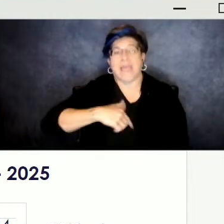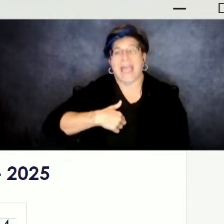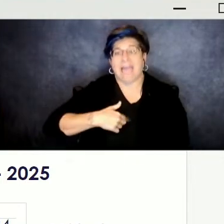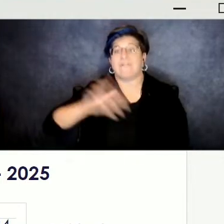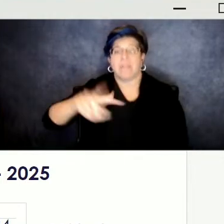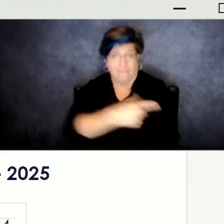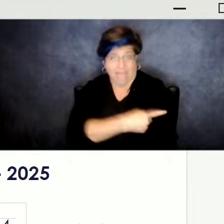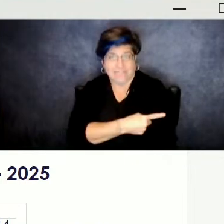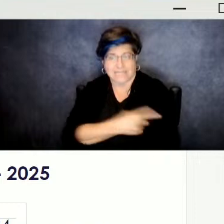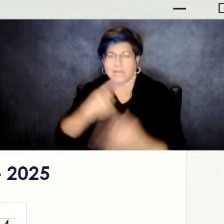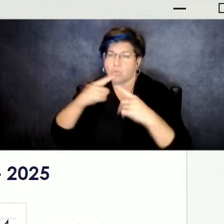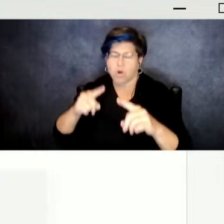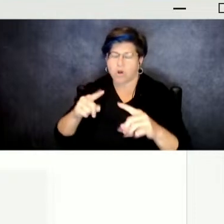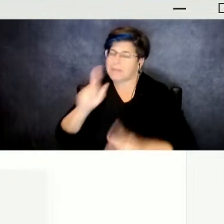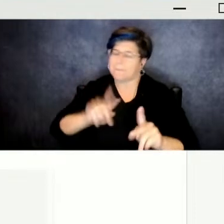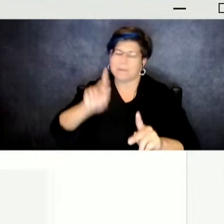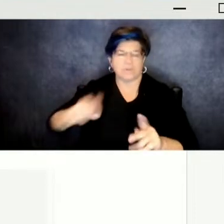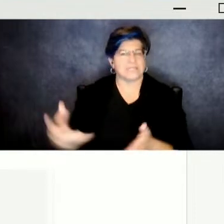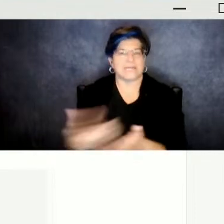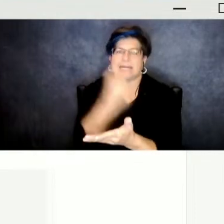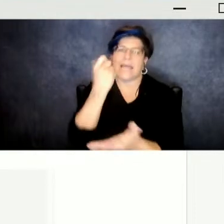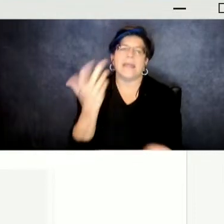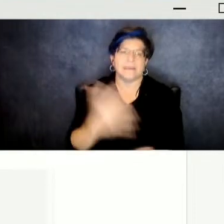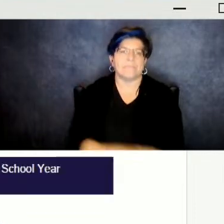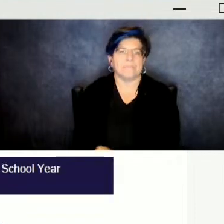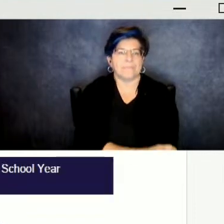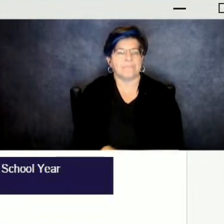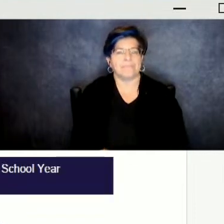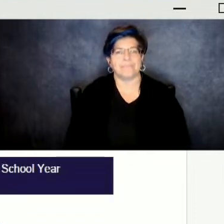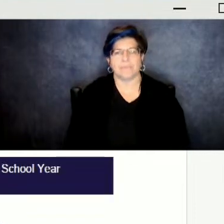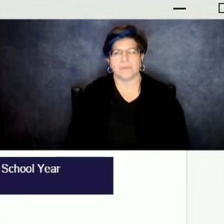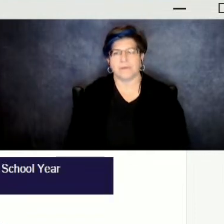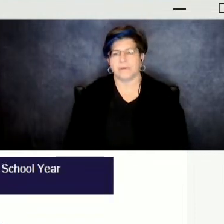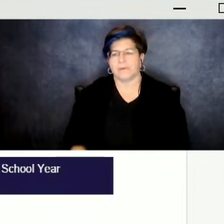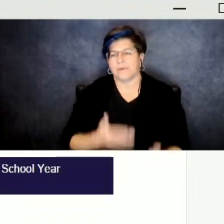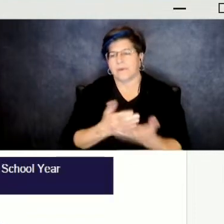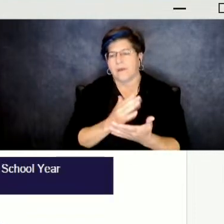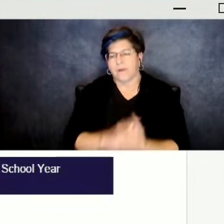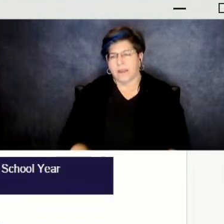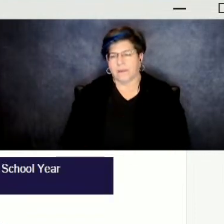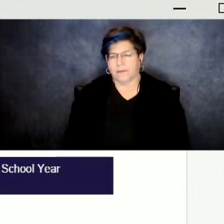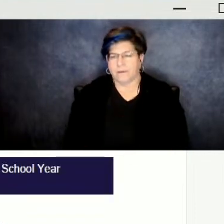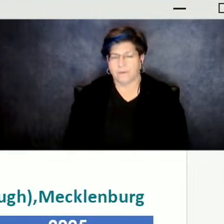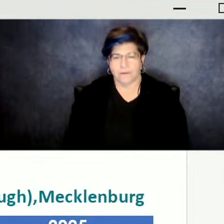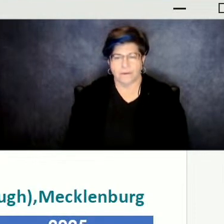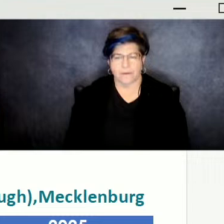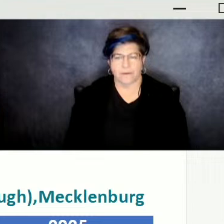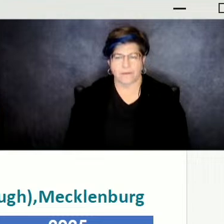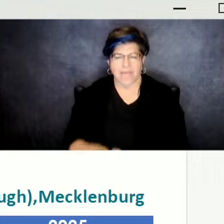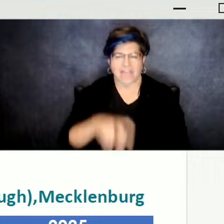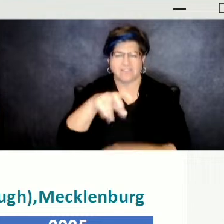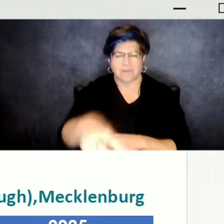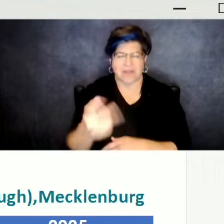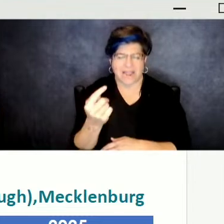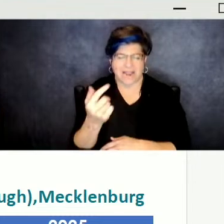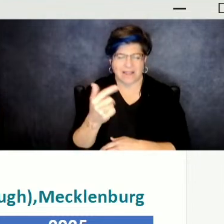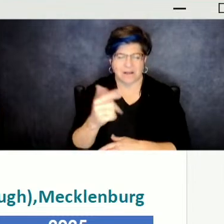CAN ARGUE WITH THAT THE TOOL THAT WE HAVE WORKS FOLKS JUST